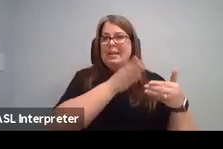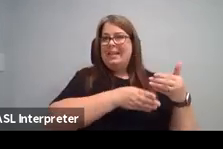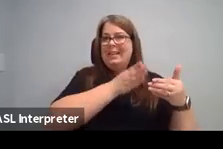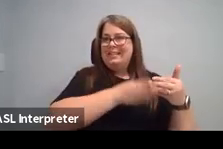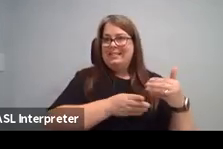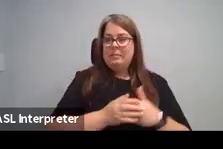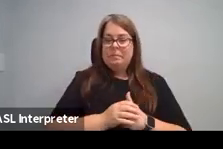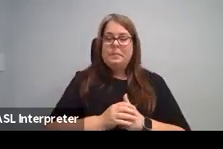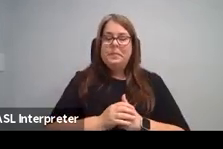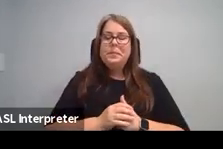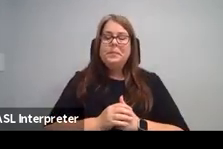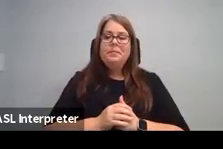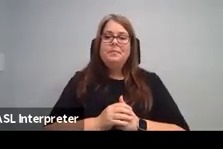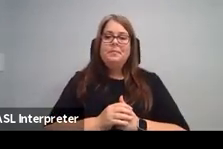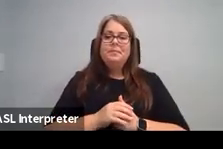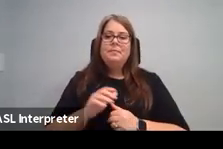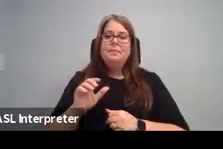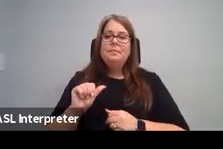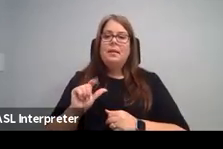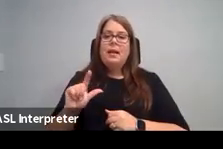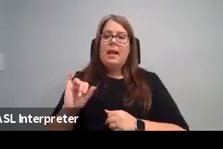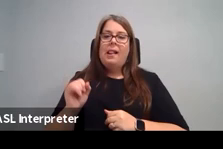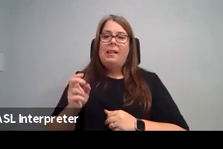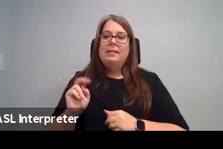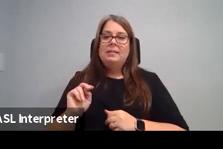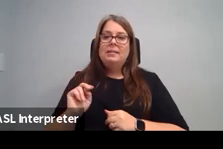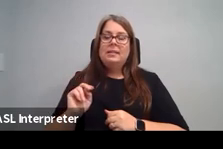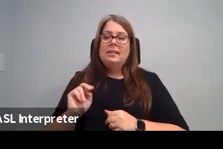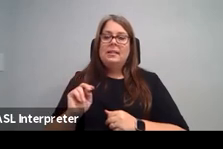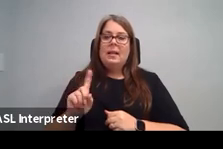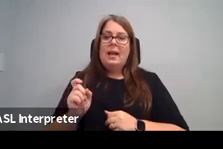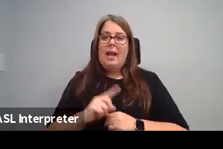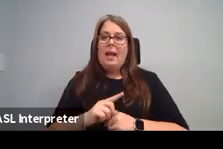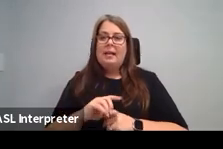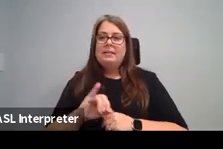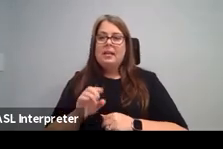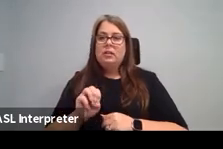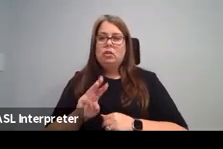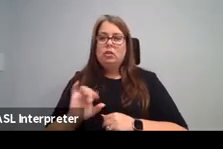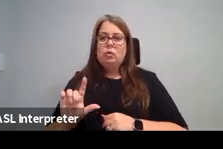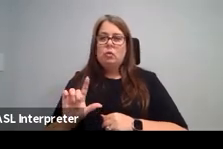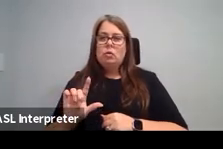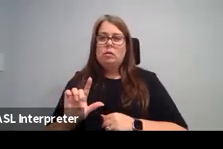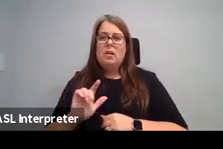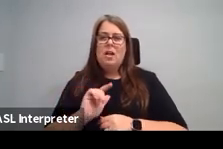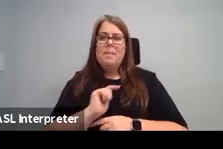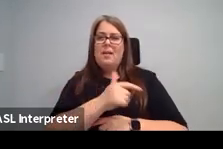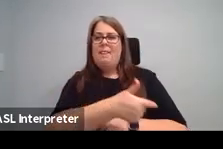Allison Frenzel : So did you answer, I'm gonna let you go with this round. Joel because I'm not sure where we're at.